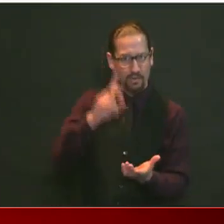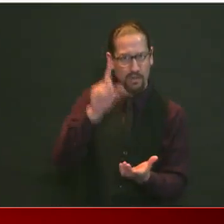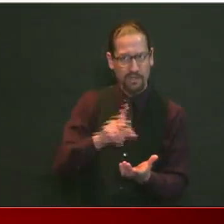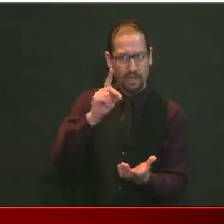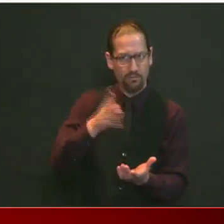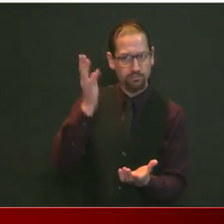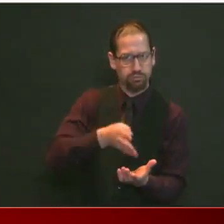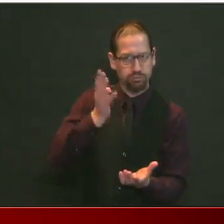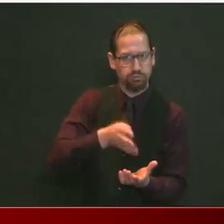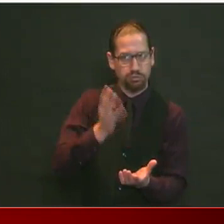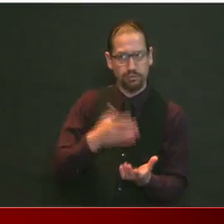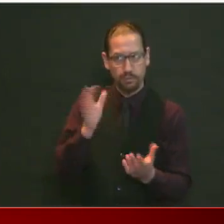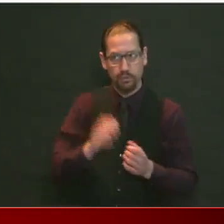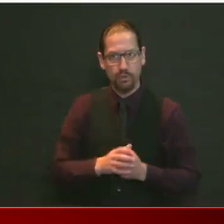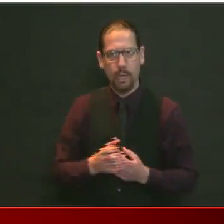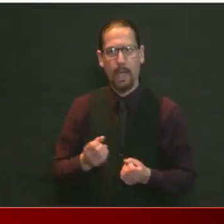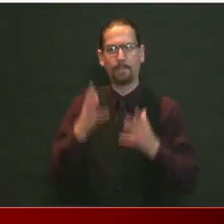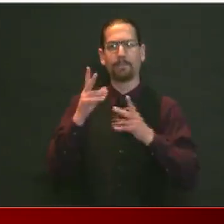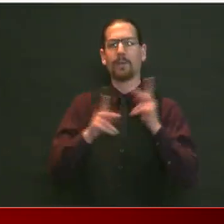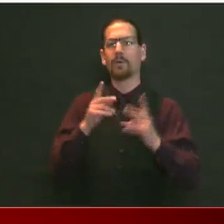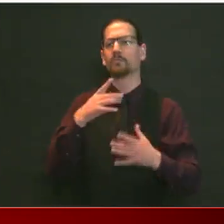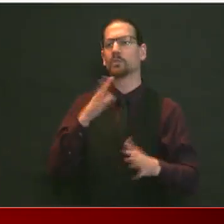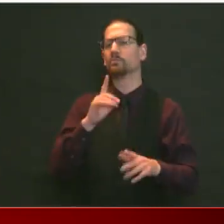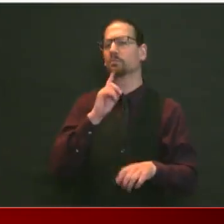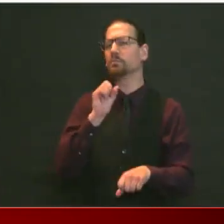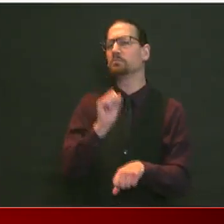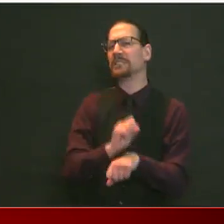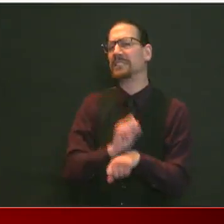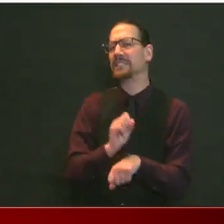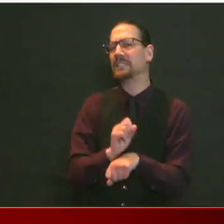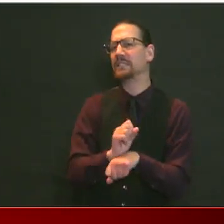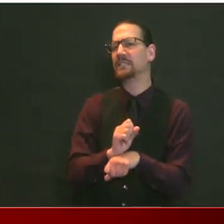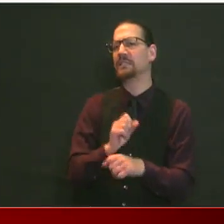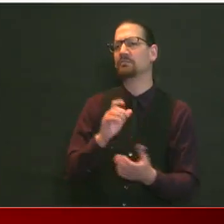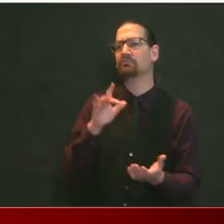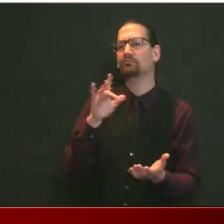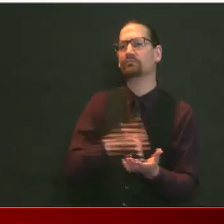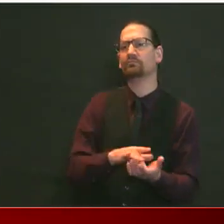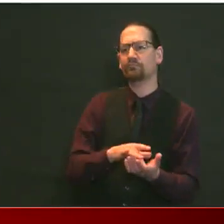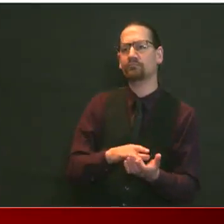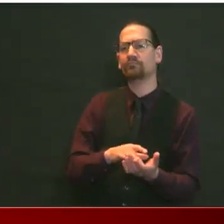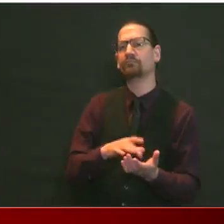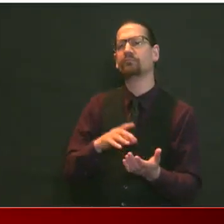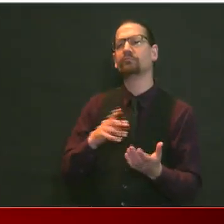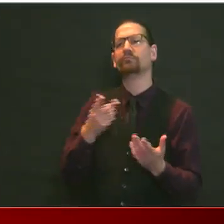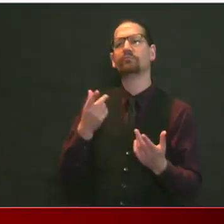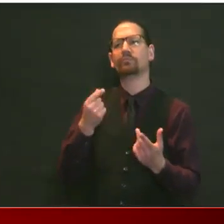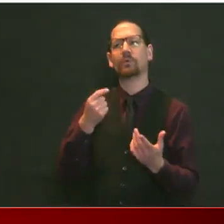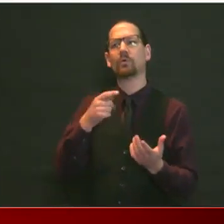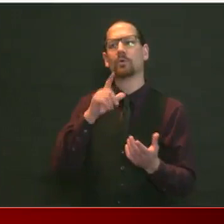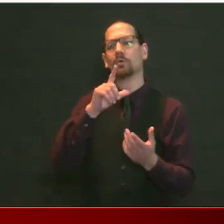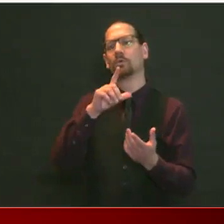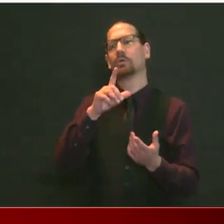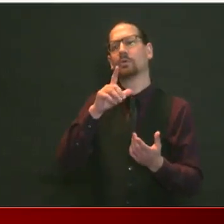DOCTOR, ON THE 25,000 WHO HAVE DOWNLOADED, DO YOU KNOW